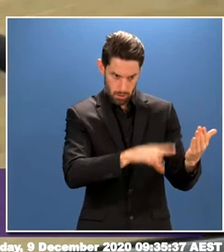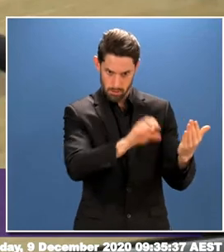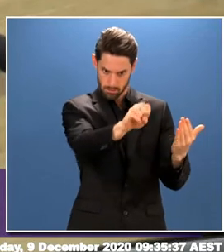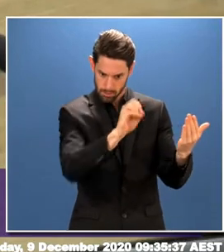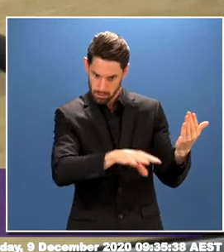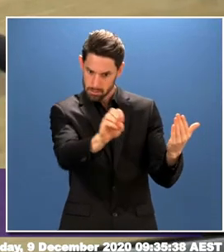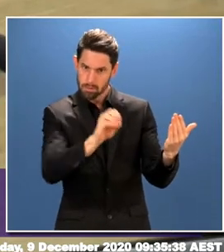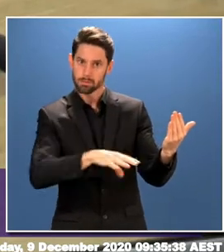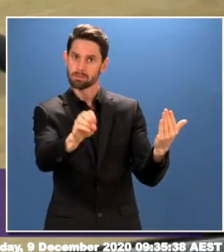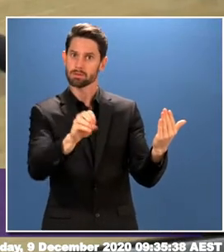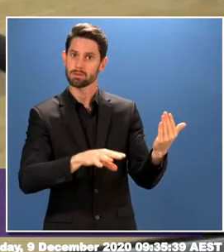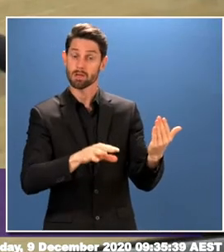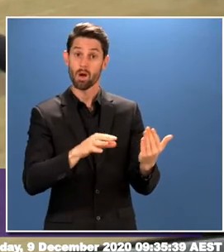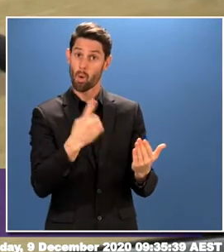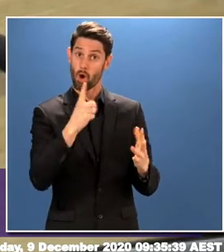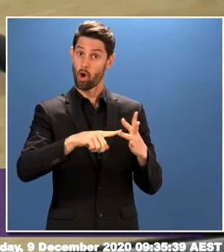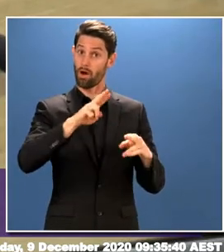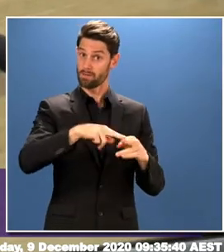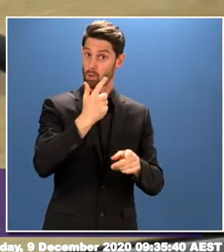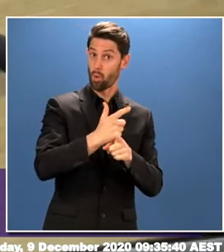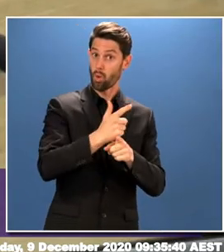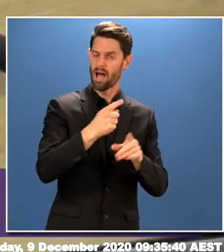at the Summit including ADEs.